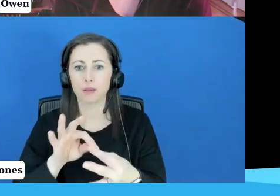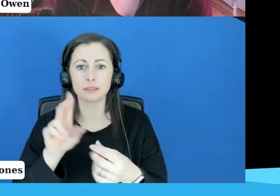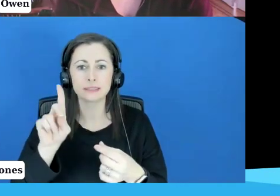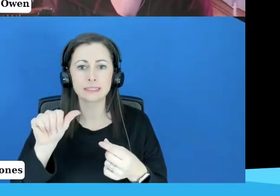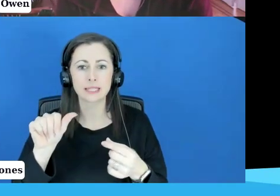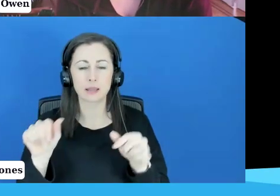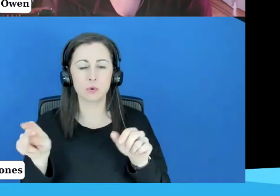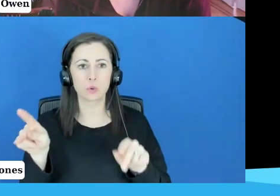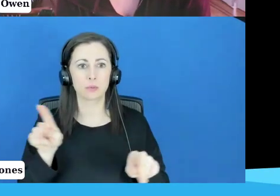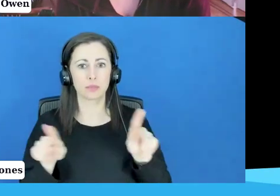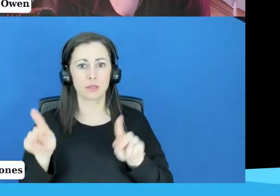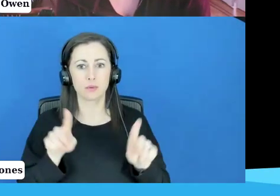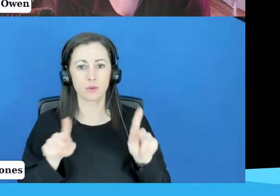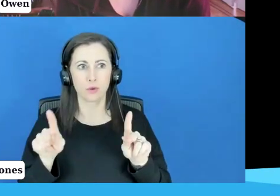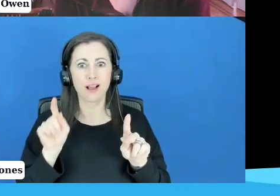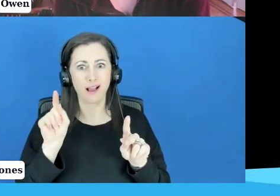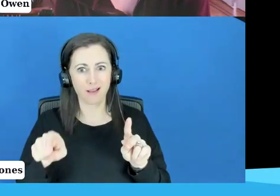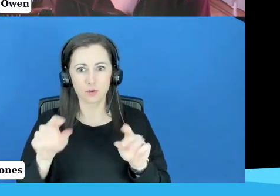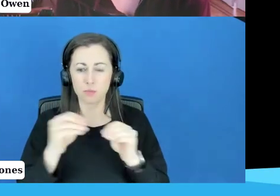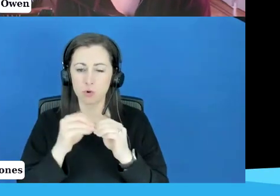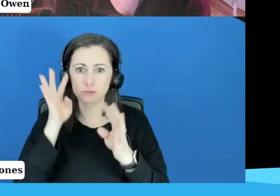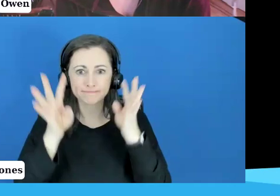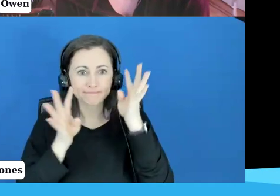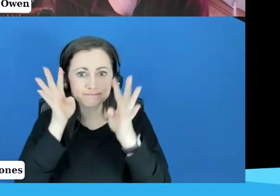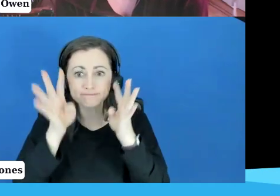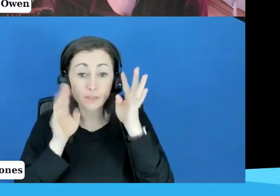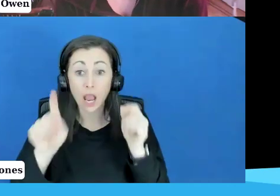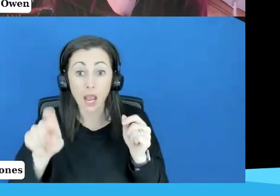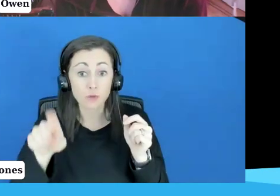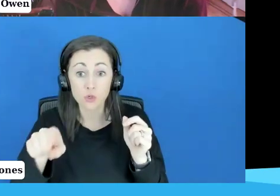we’re more creative because we've had to be more creative our entire life.